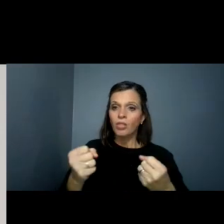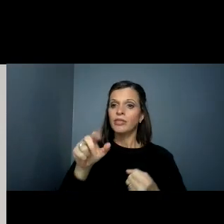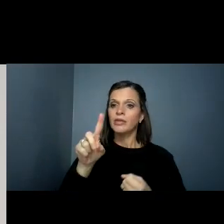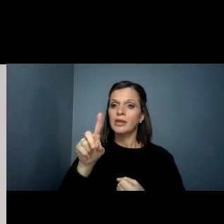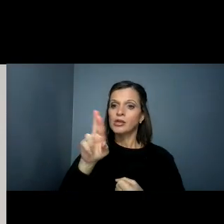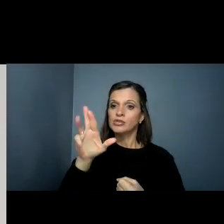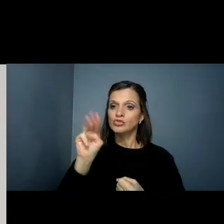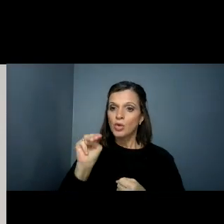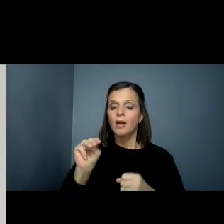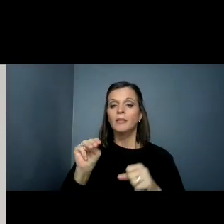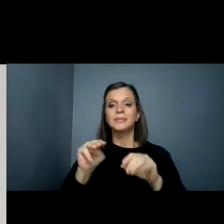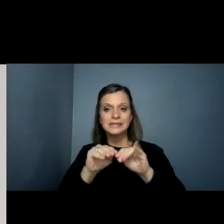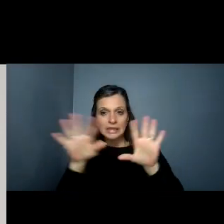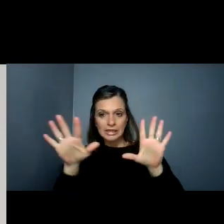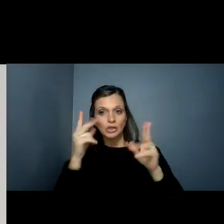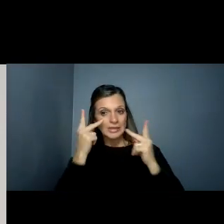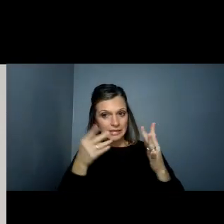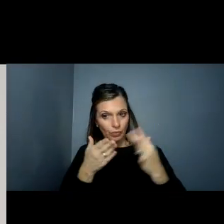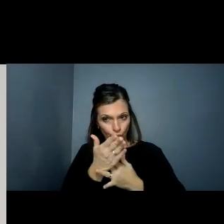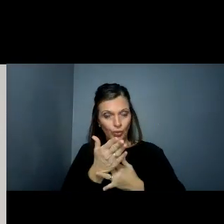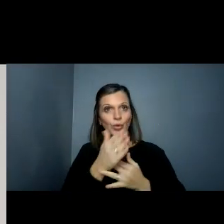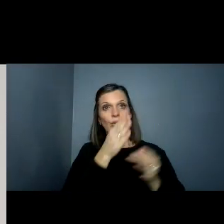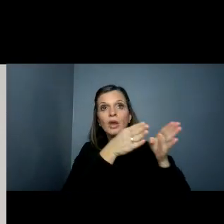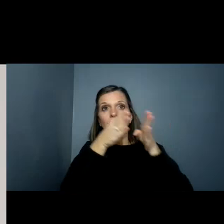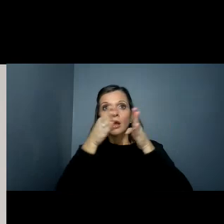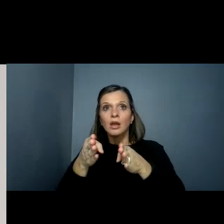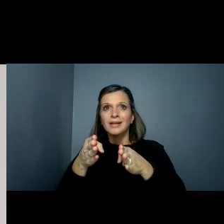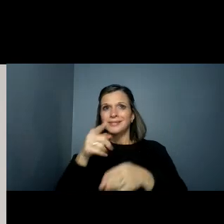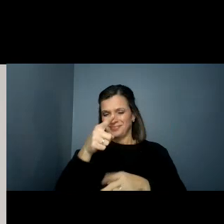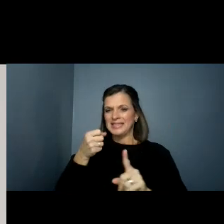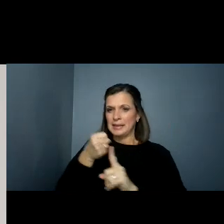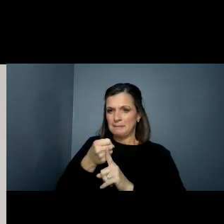it the next one's impacted. You can see the and you can see how it's concave looking.